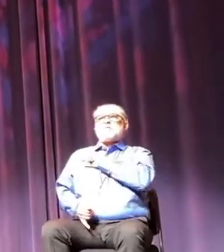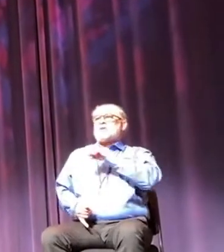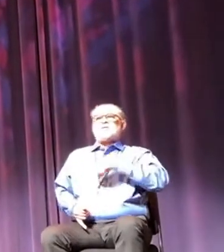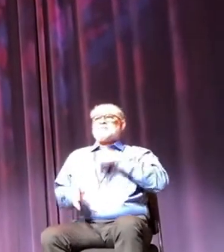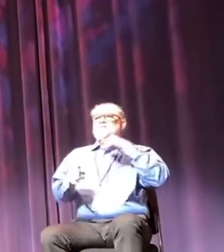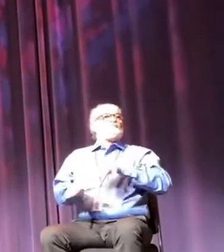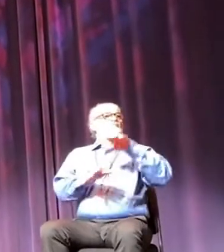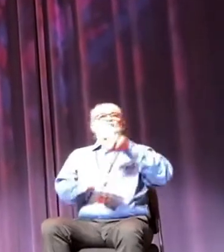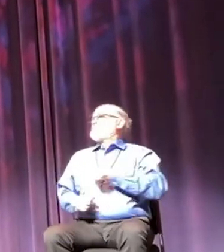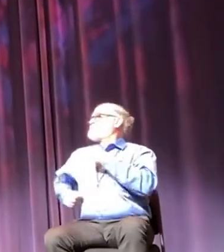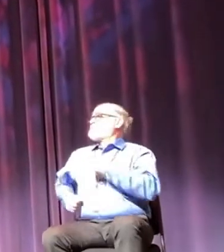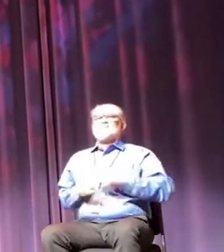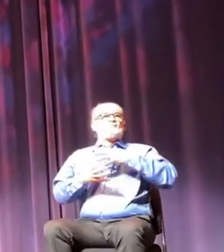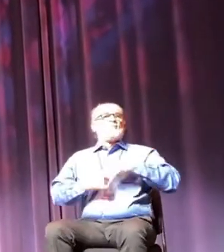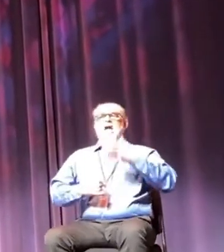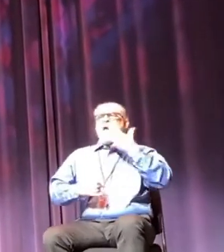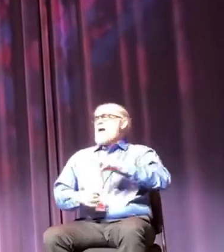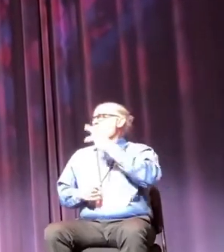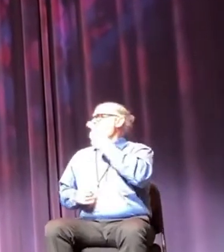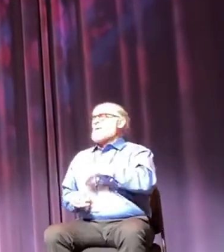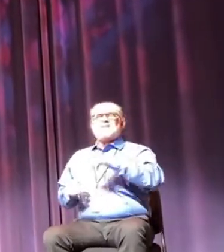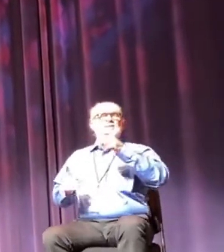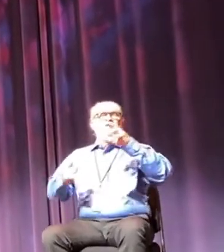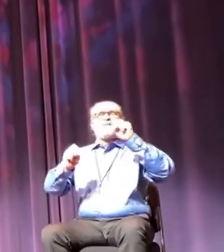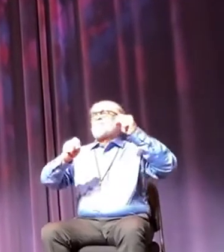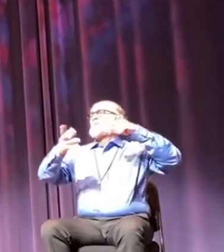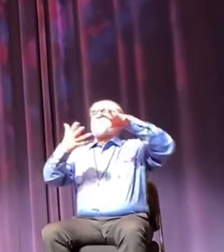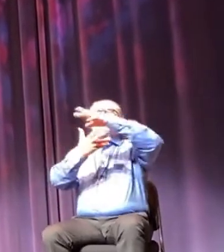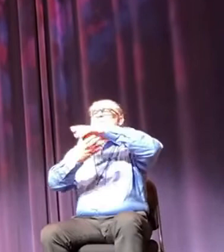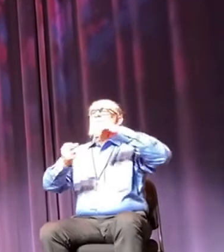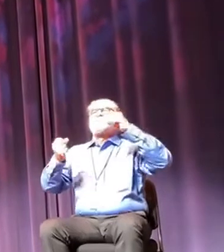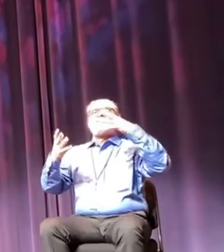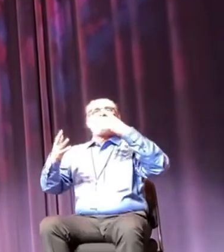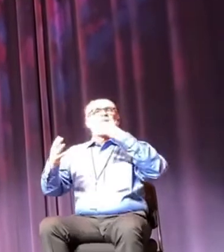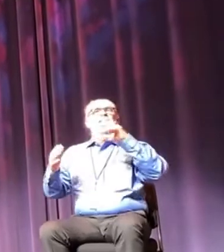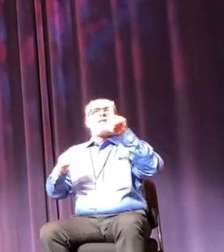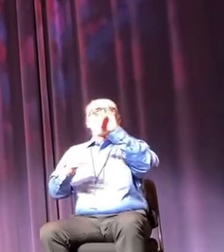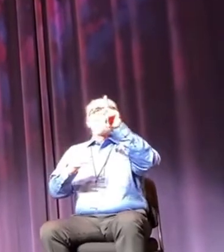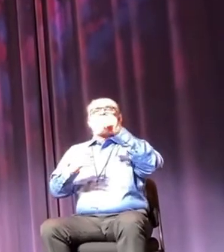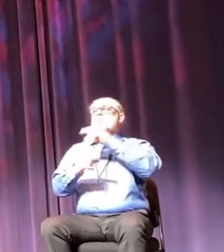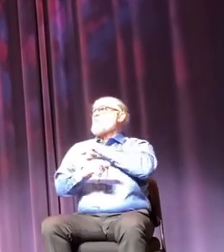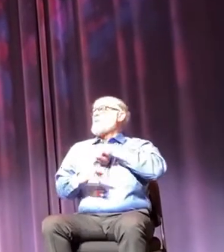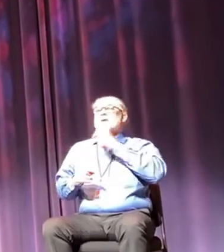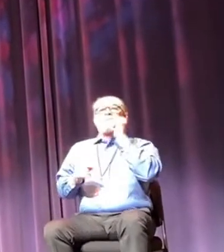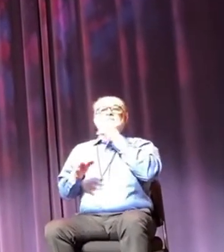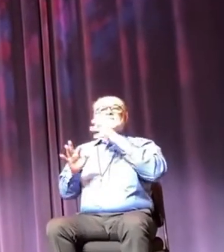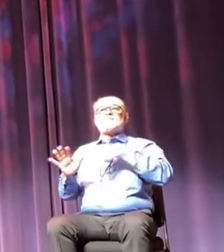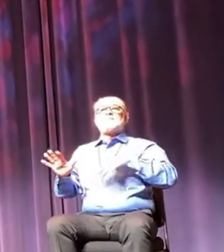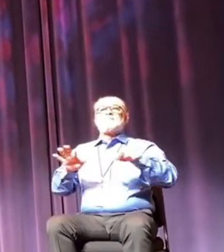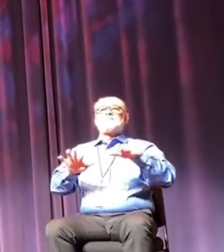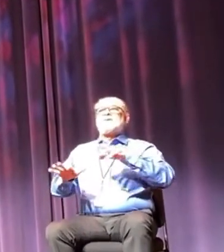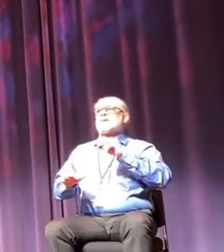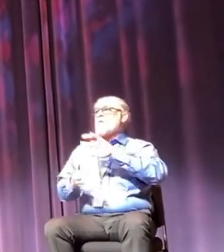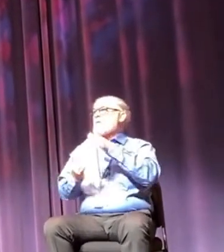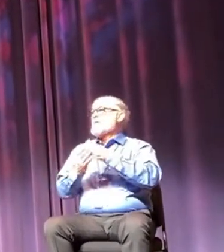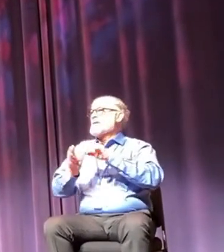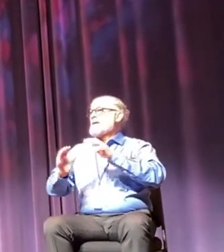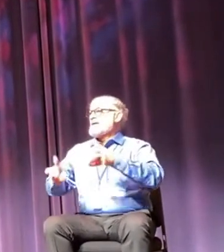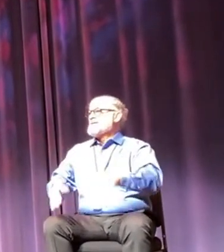Garlands of hot pink, of seafoam blue flounce soliloquies and they lip synced to 90s R&B classis.